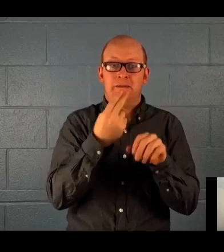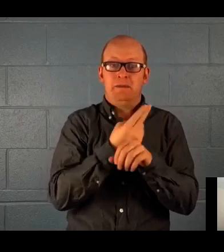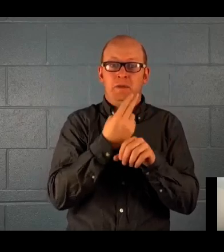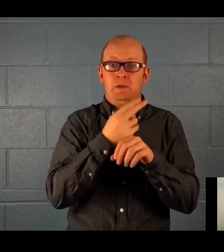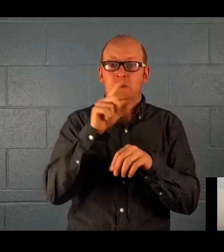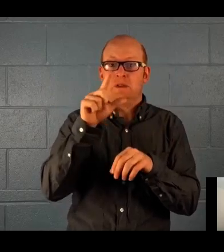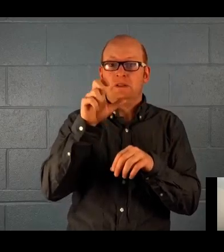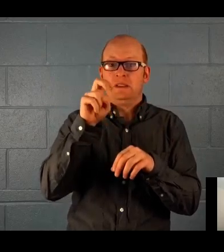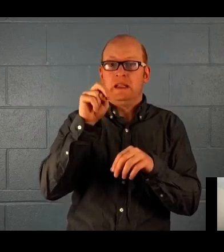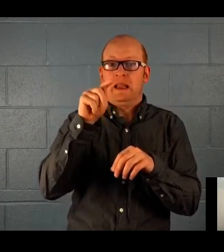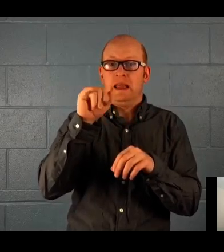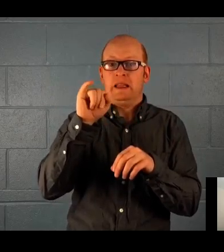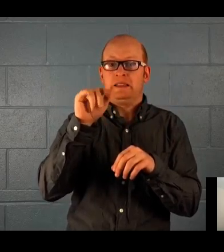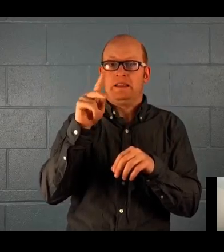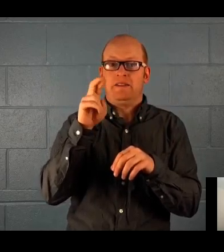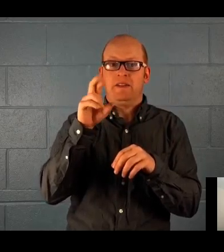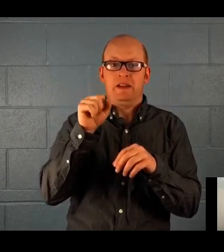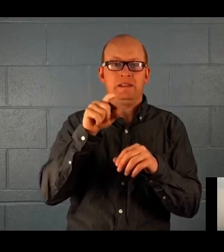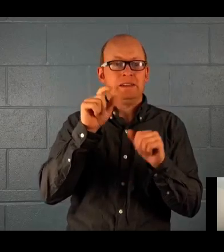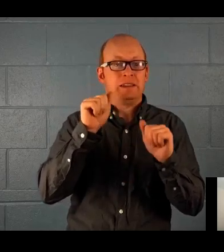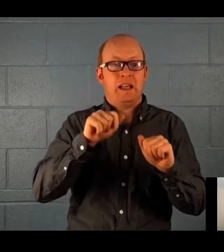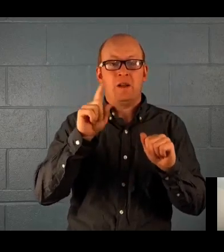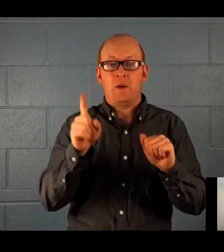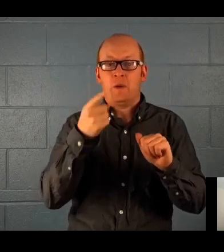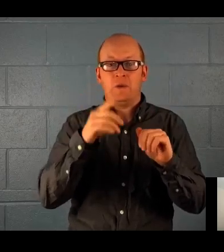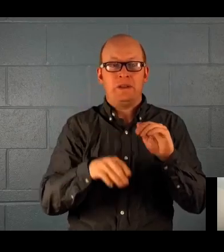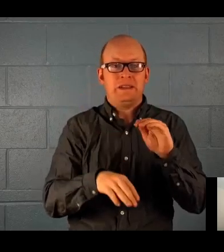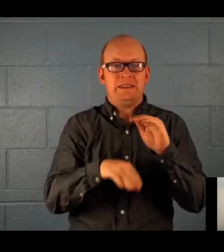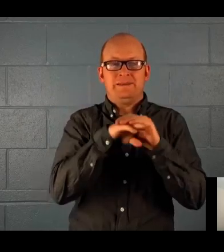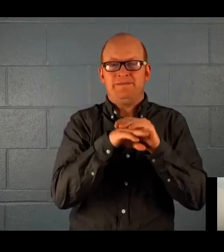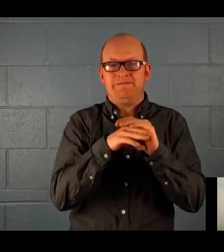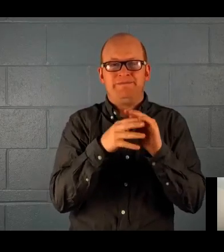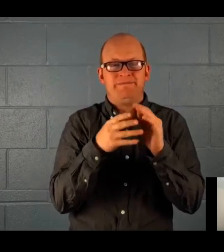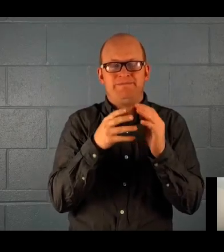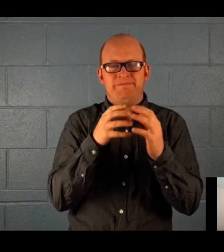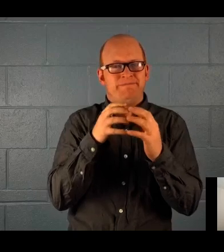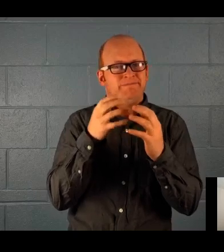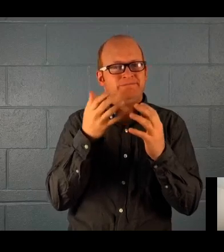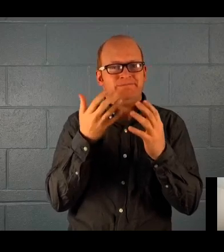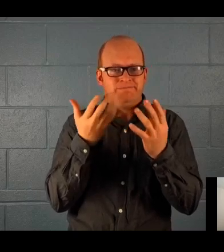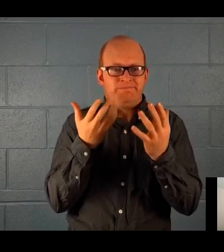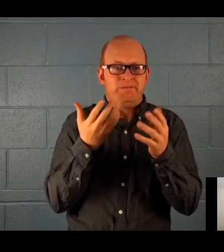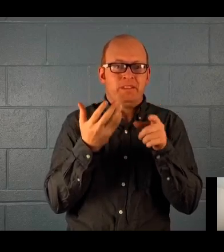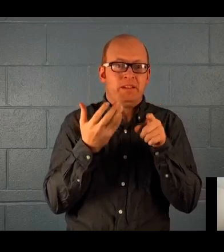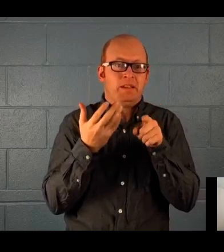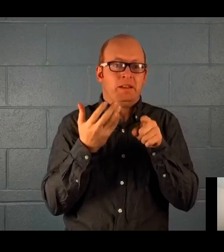that size of a gene, was called lentivirus. And so investigators tested a lentivirus